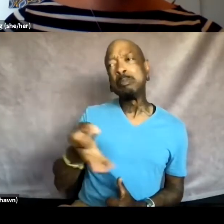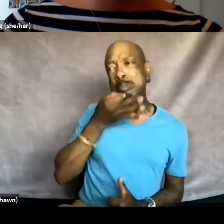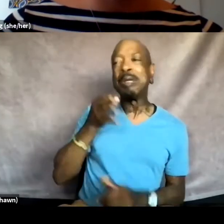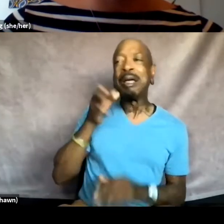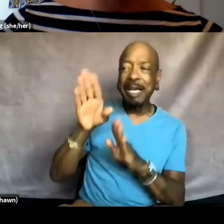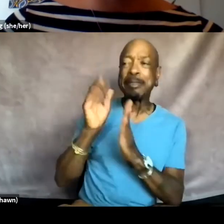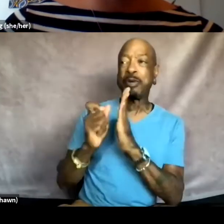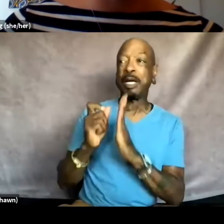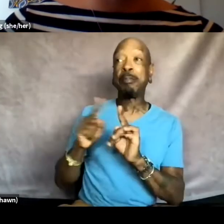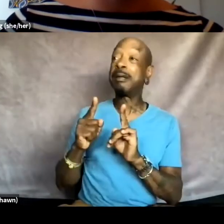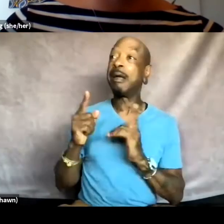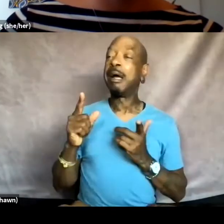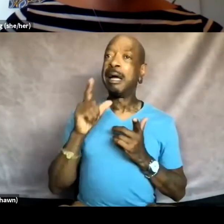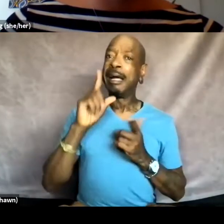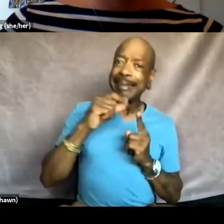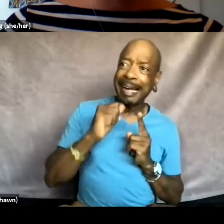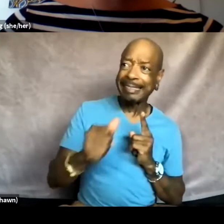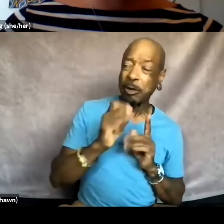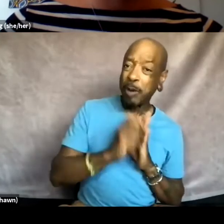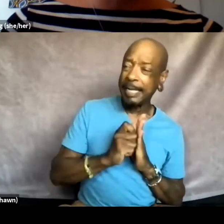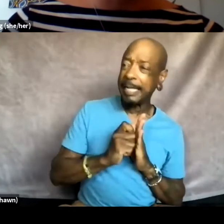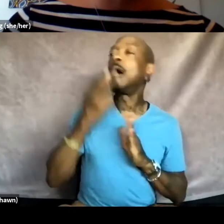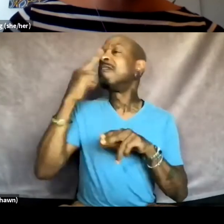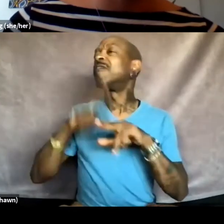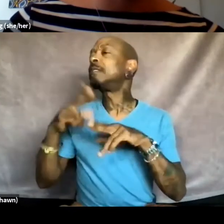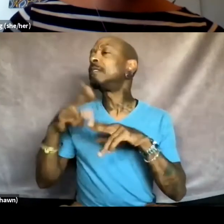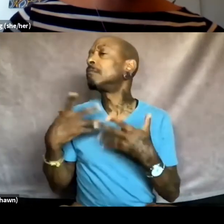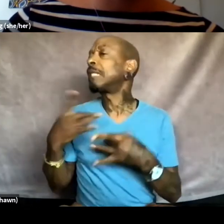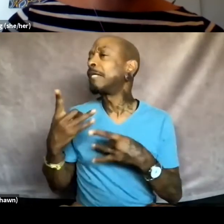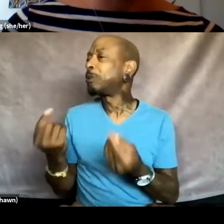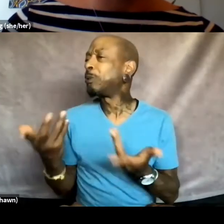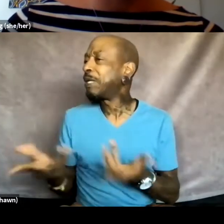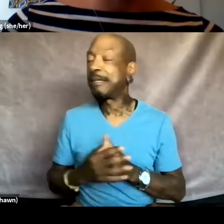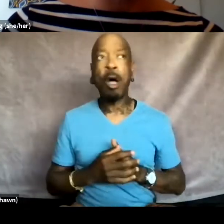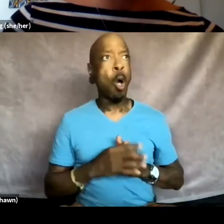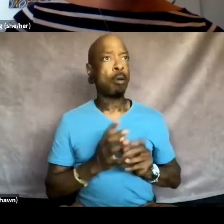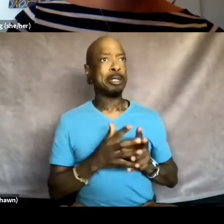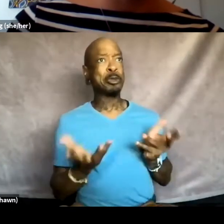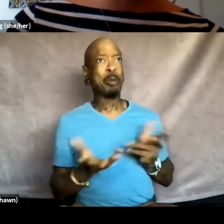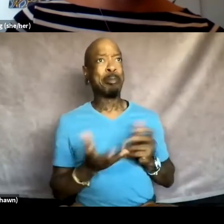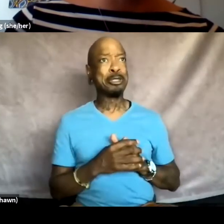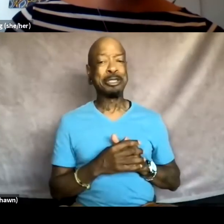what do you like to do for fun. Keah Brown: Oh there's so much. Andrea Northrup: Extra points if there's no screen involved.